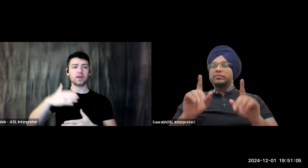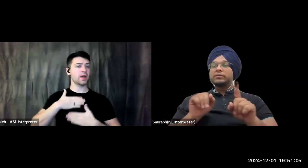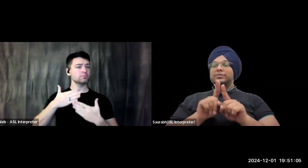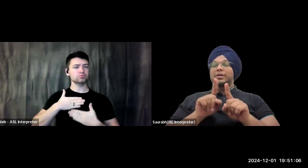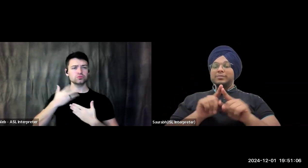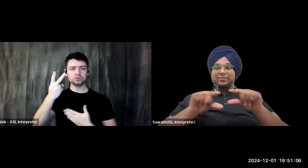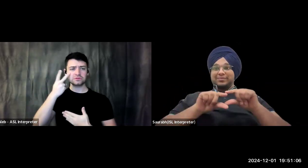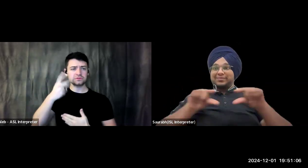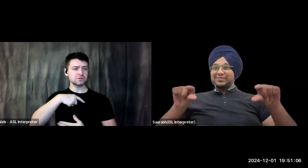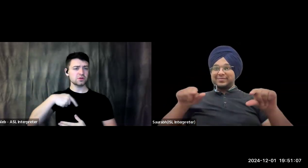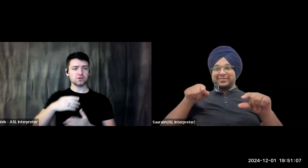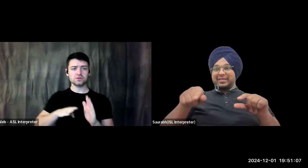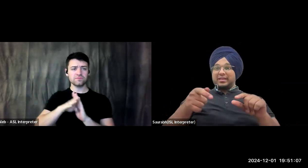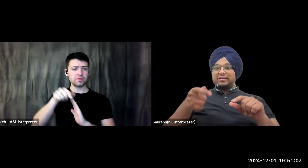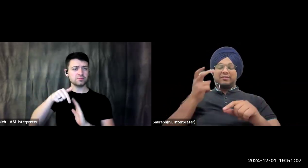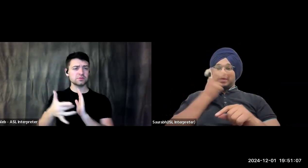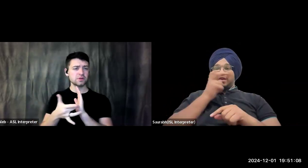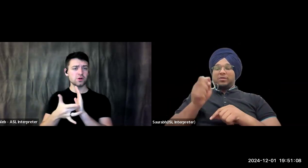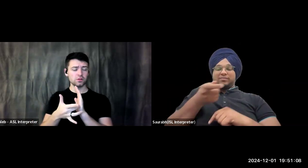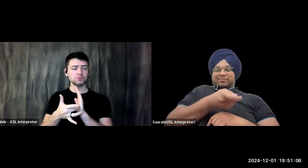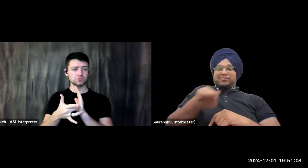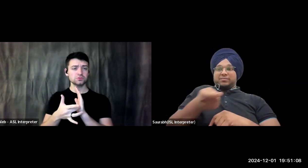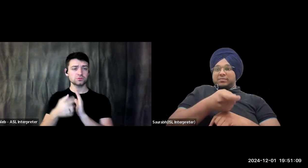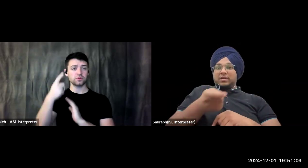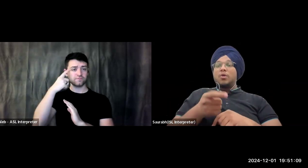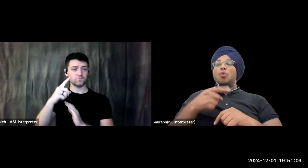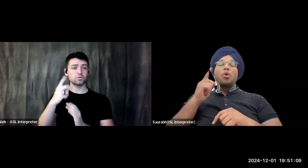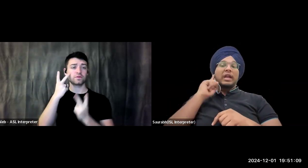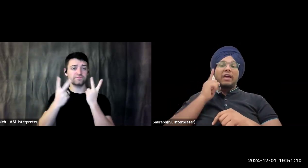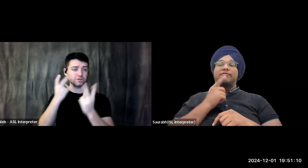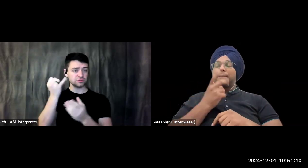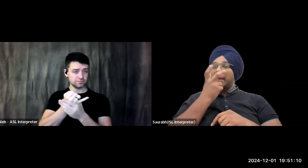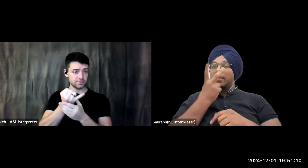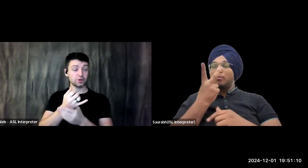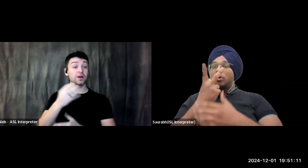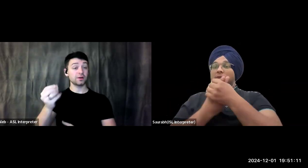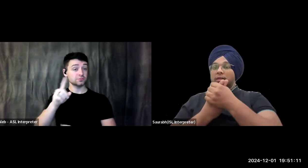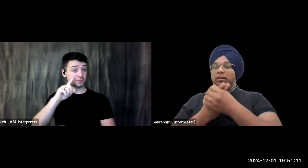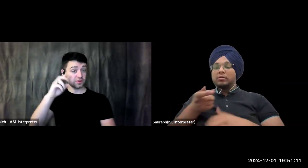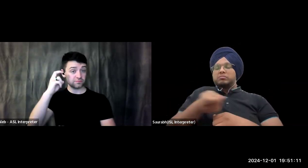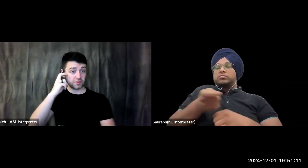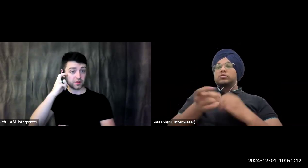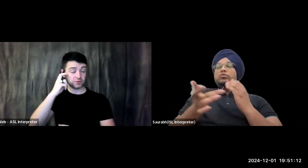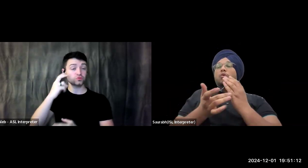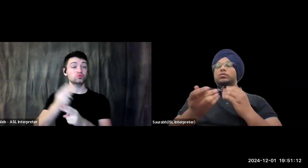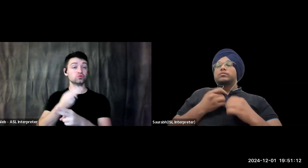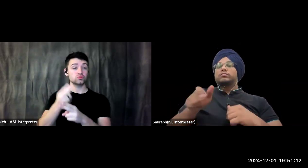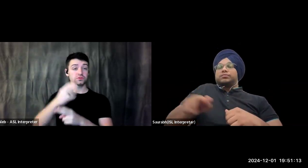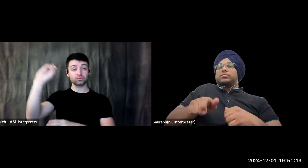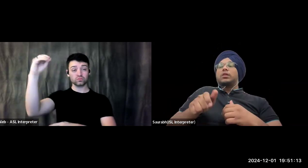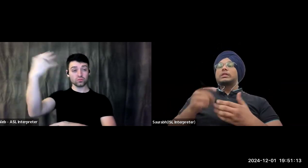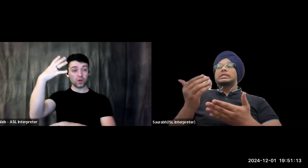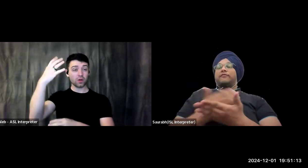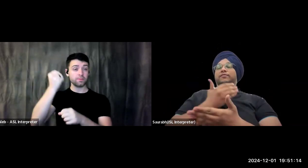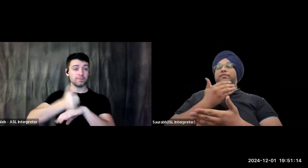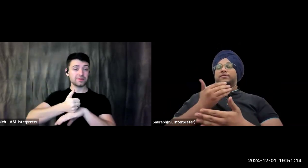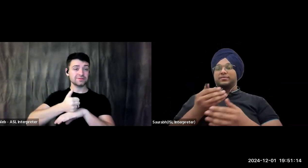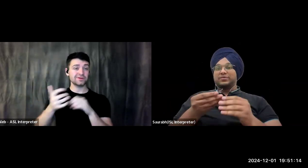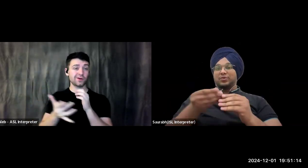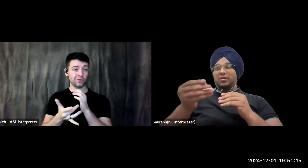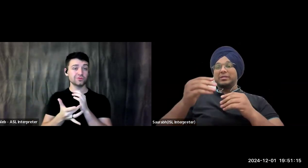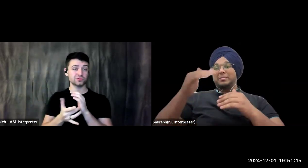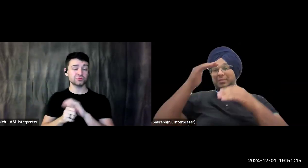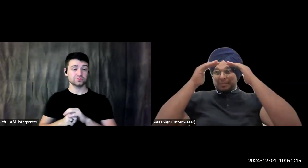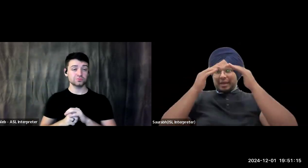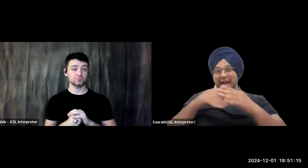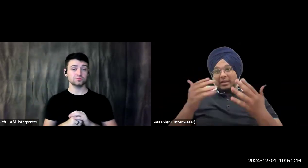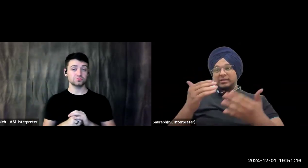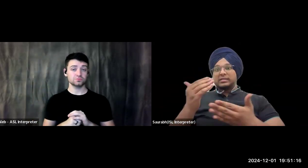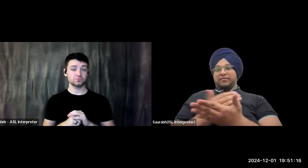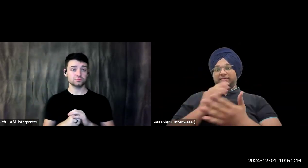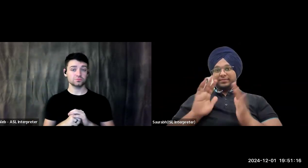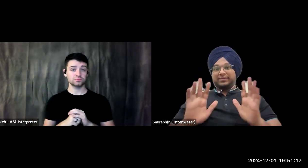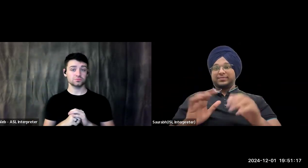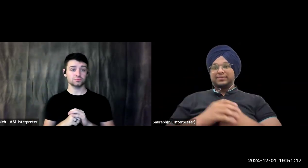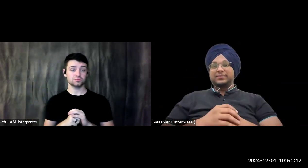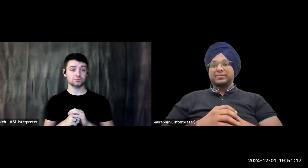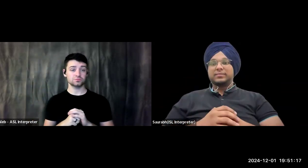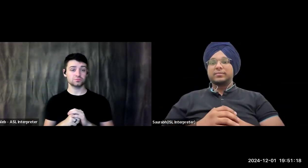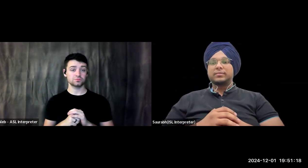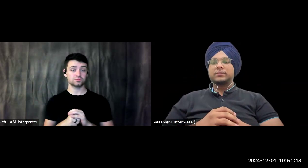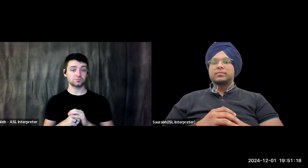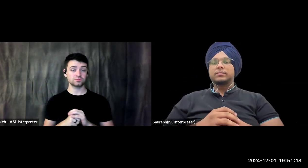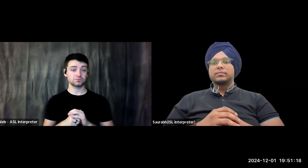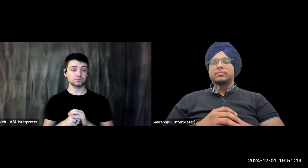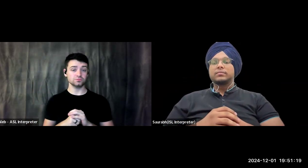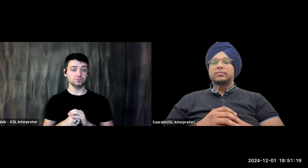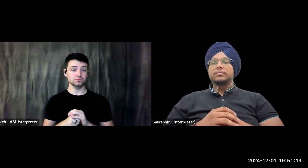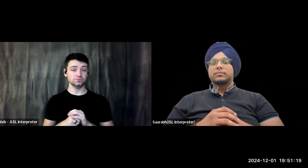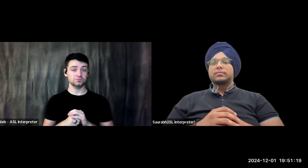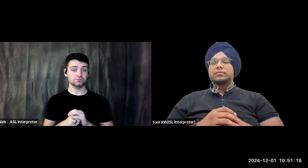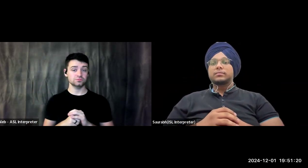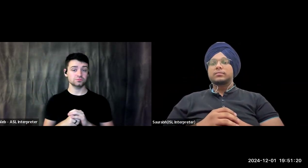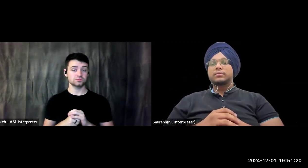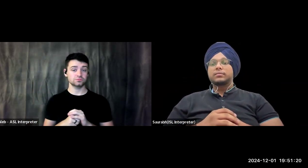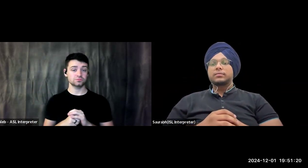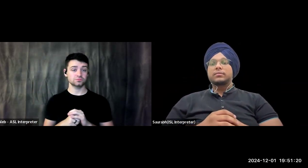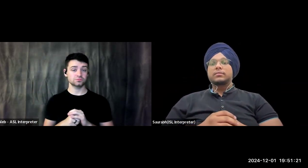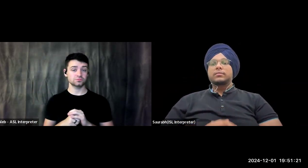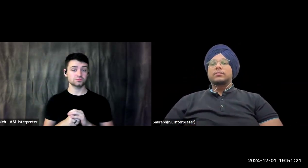like using this visually impaired and mainly deaf blind people using this sonar based technology.